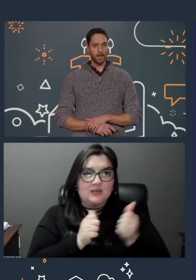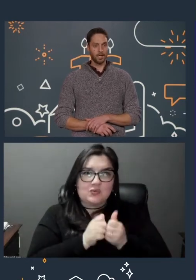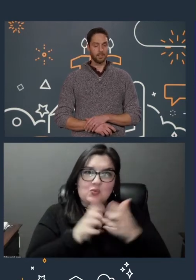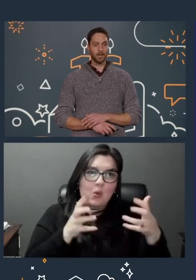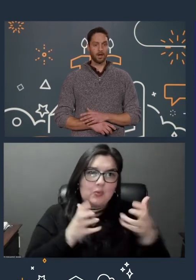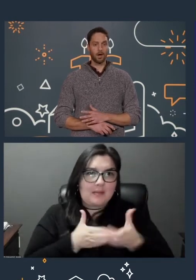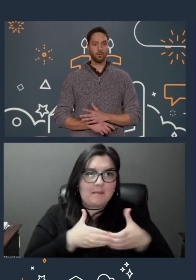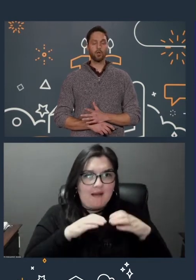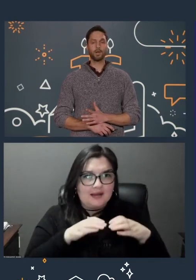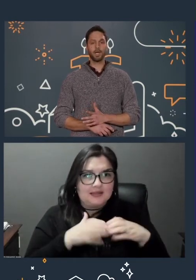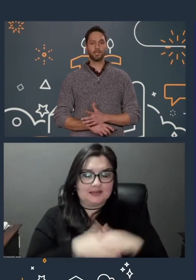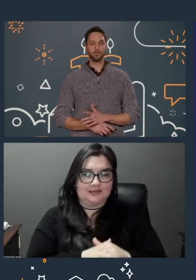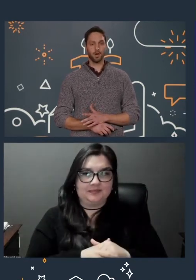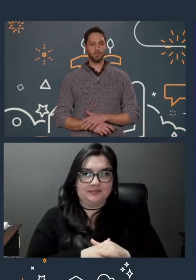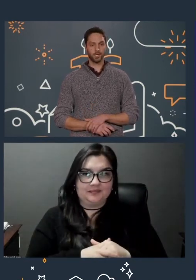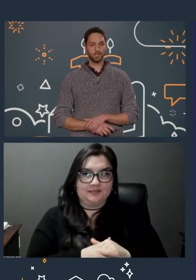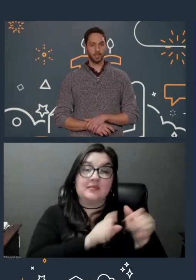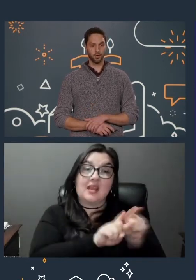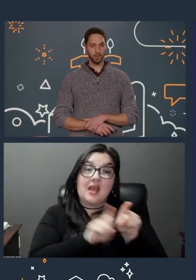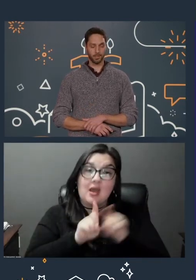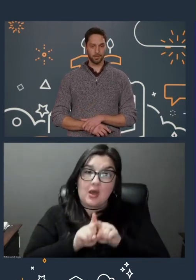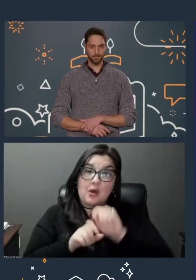And are all my S3 objects encrypted?